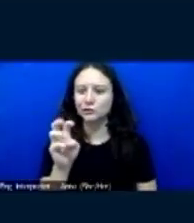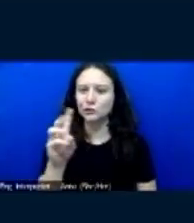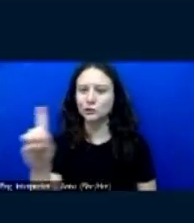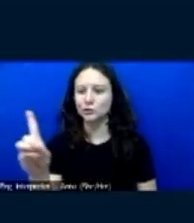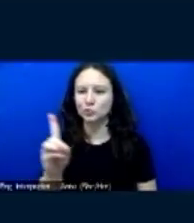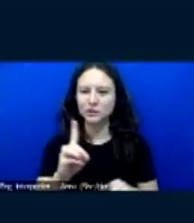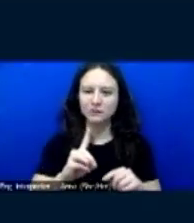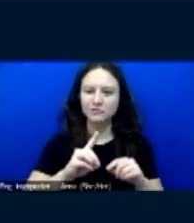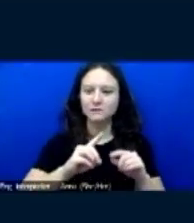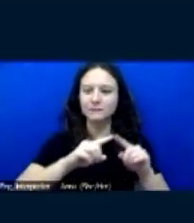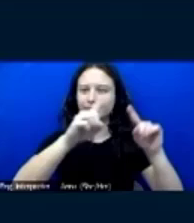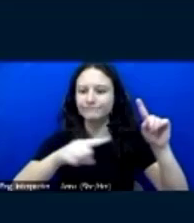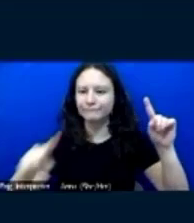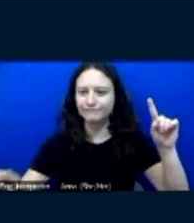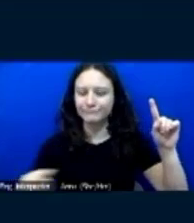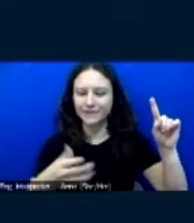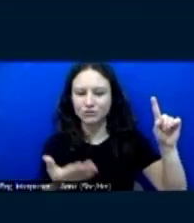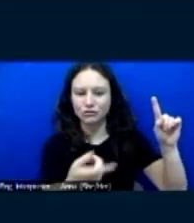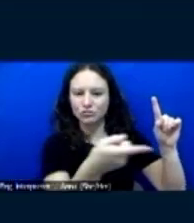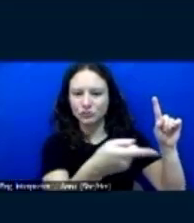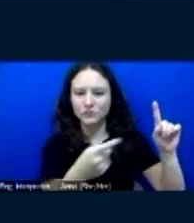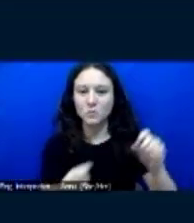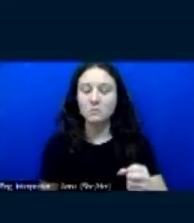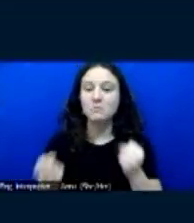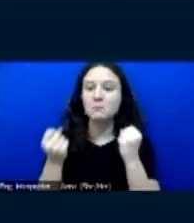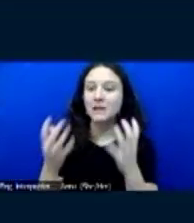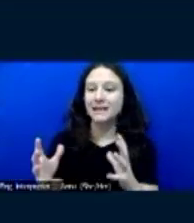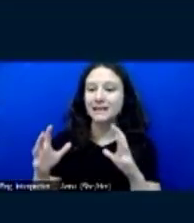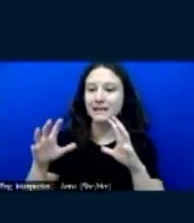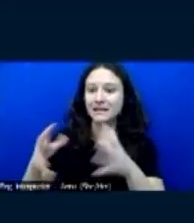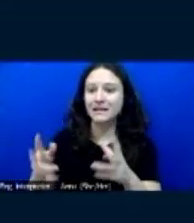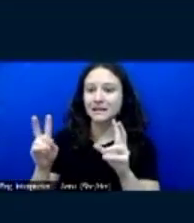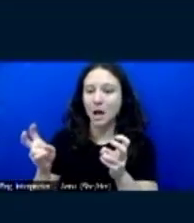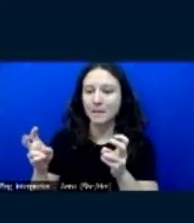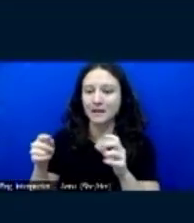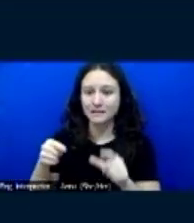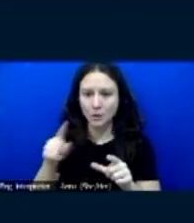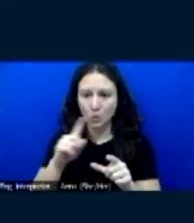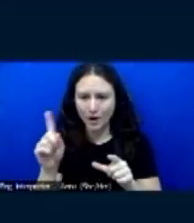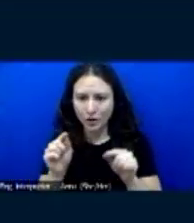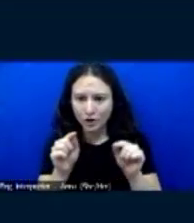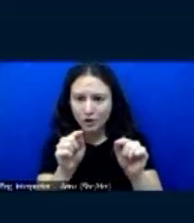where the representation of African American scientists is vanishingly small.